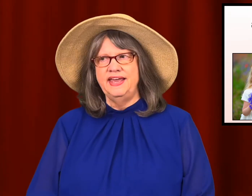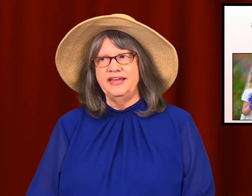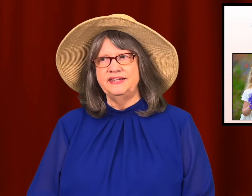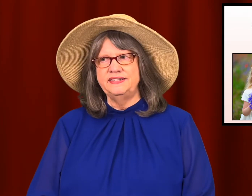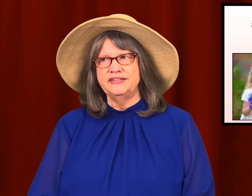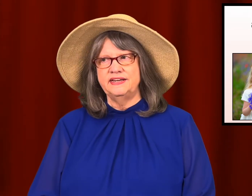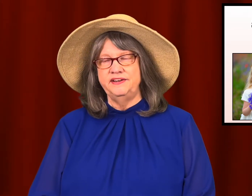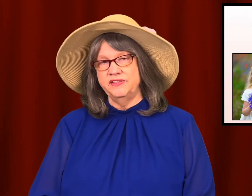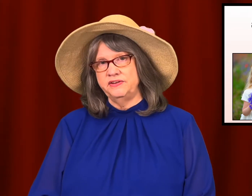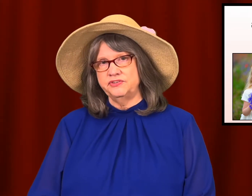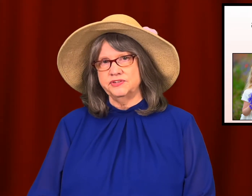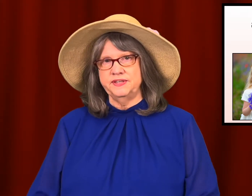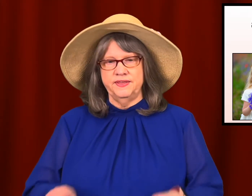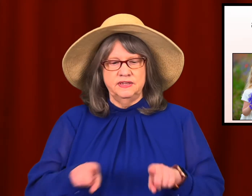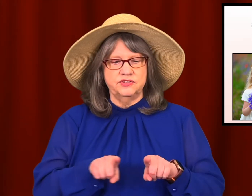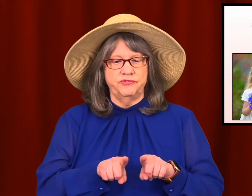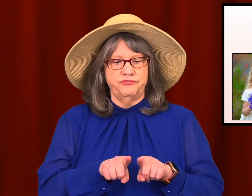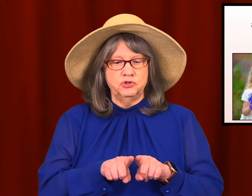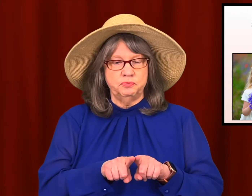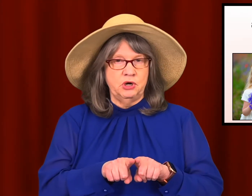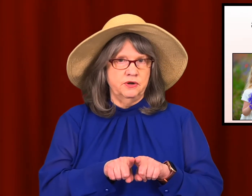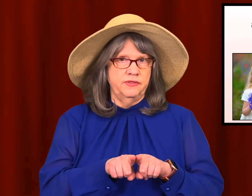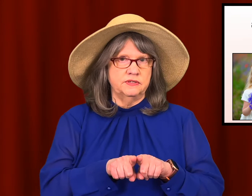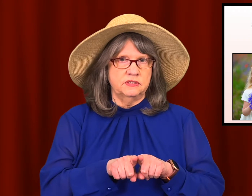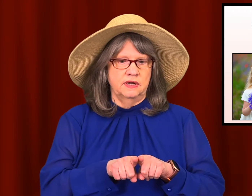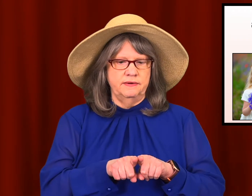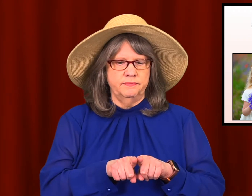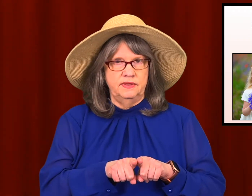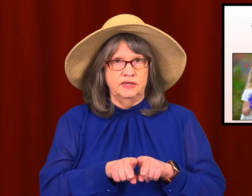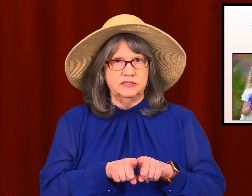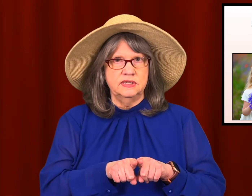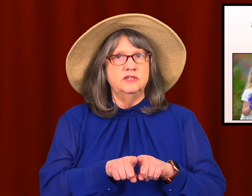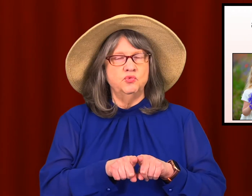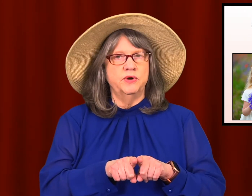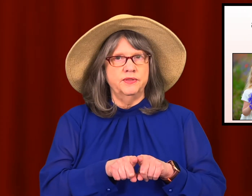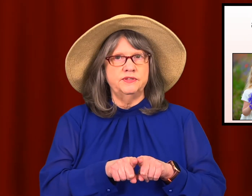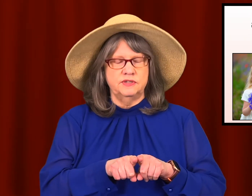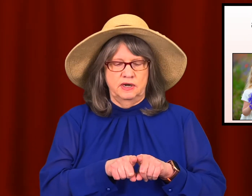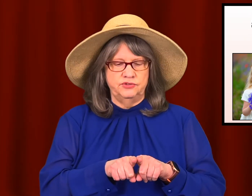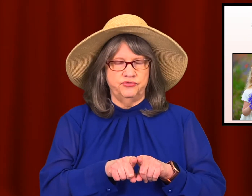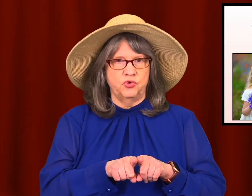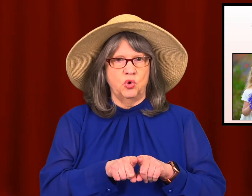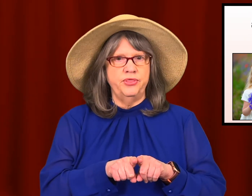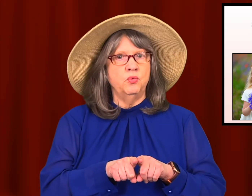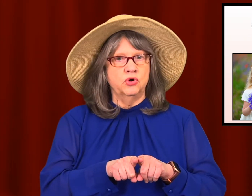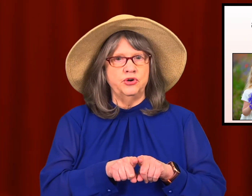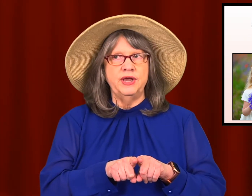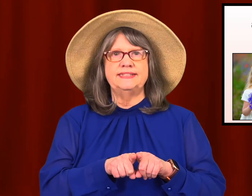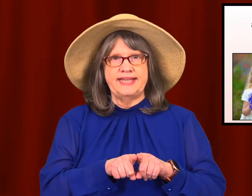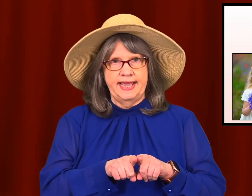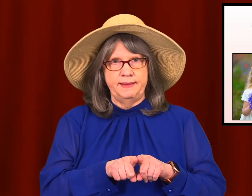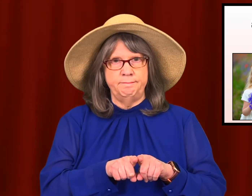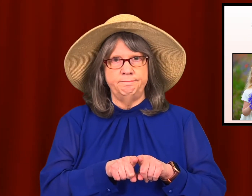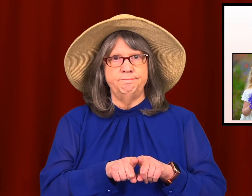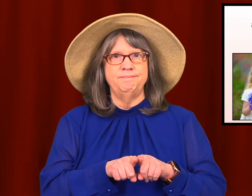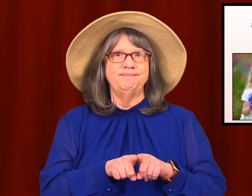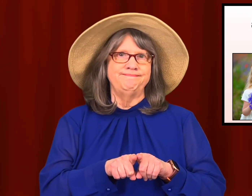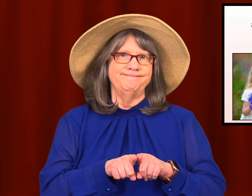And another interesting thing is the first part of this sign, this is one of the signs for the word SAME.